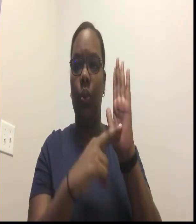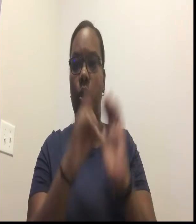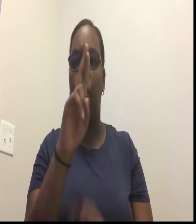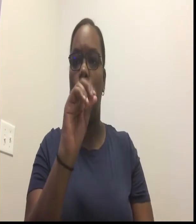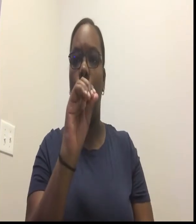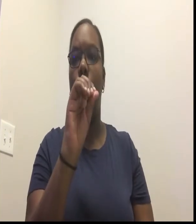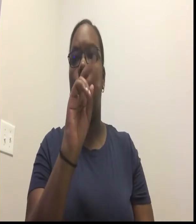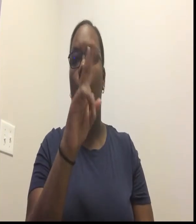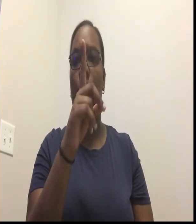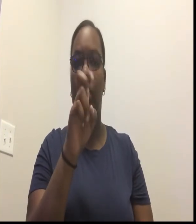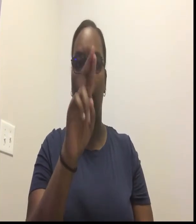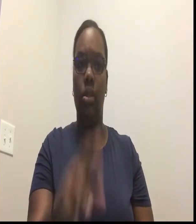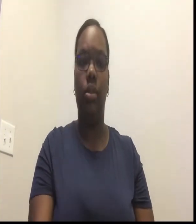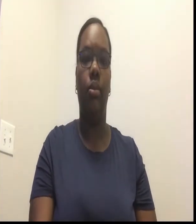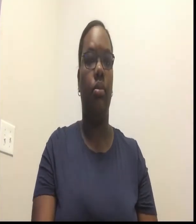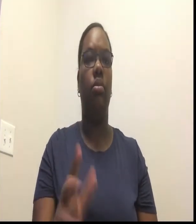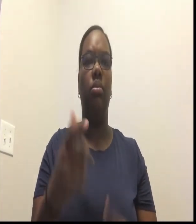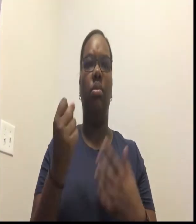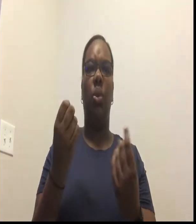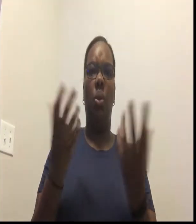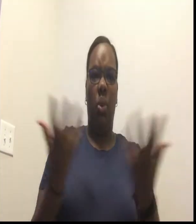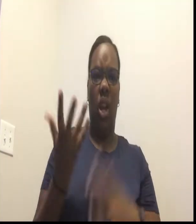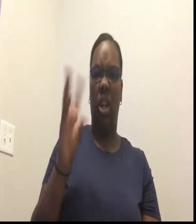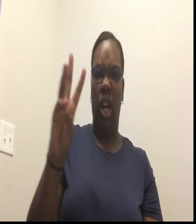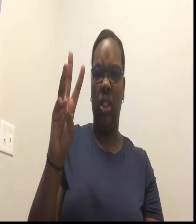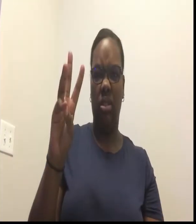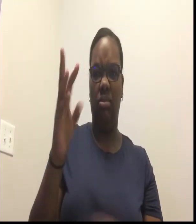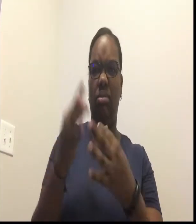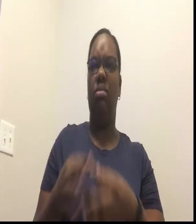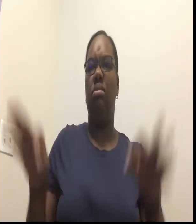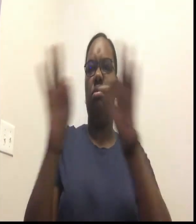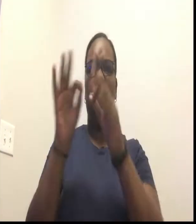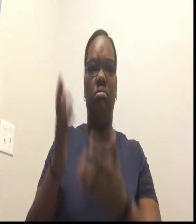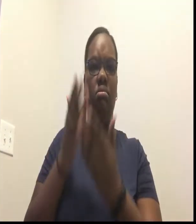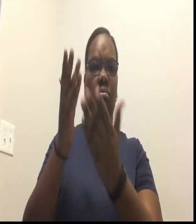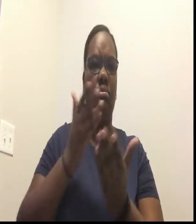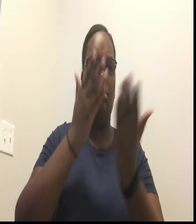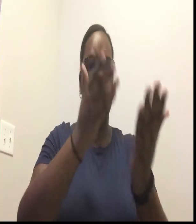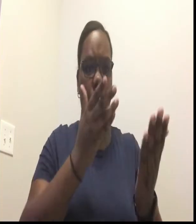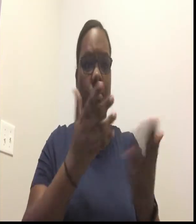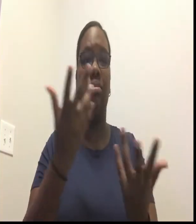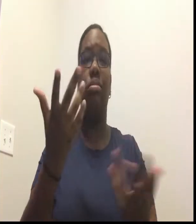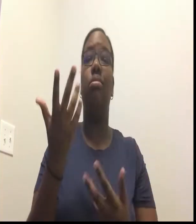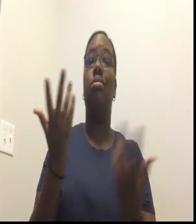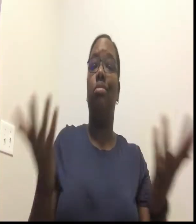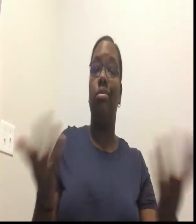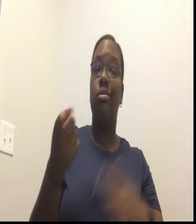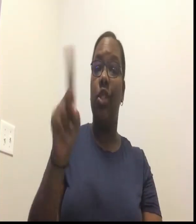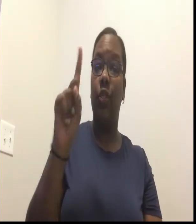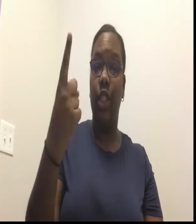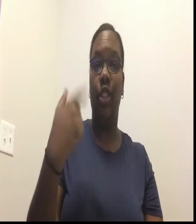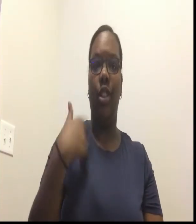for the agenda that was not already on the agenda. Let's say you didn't get the